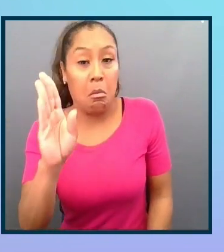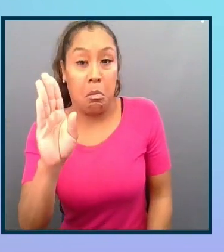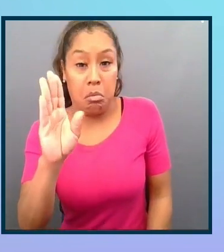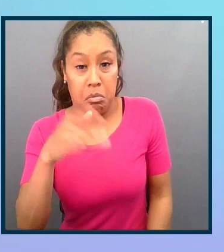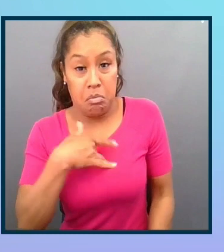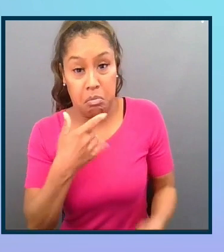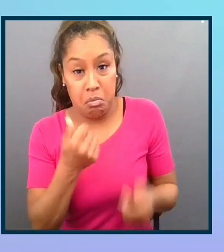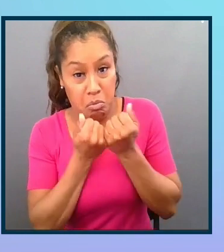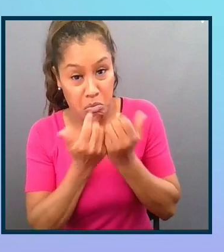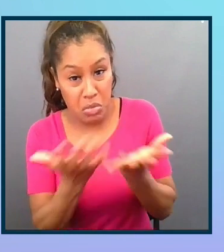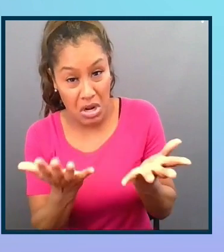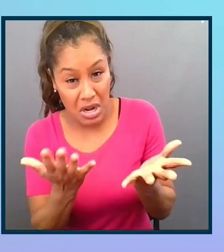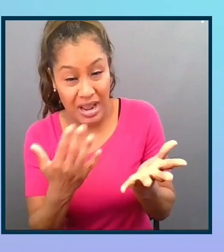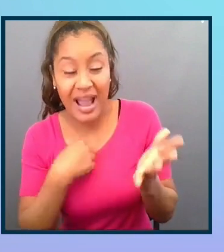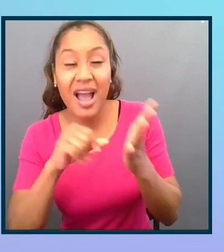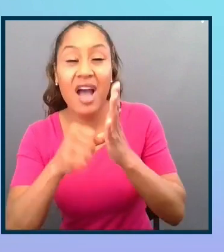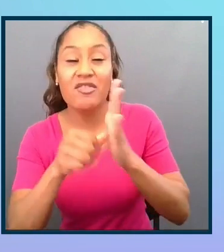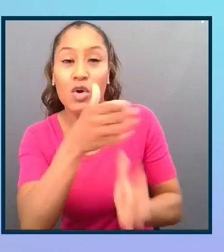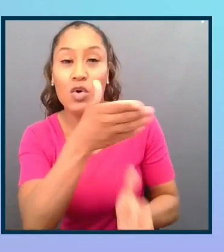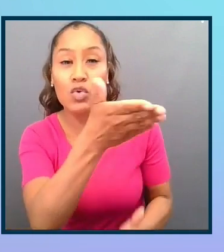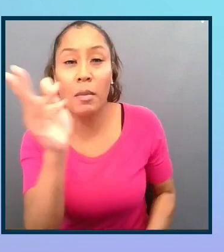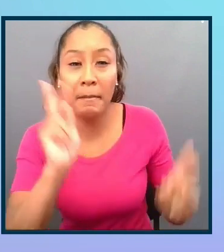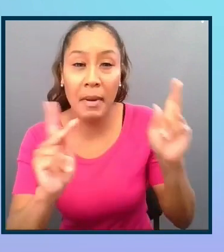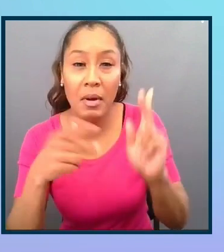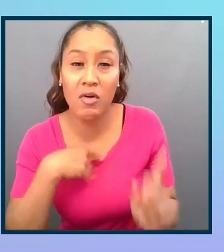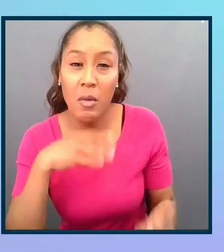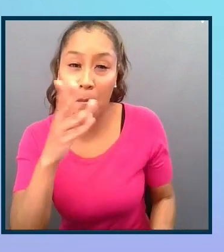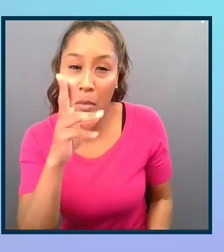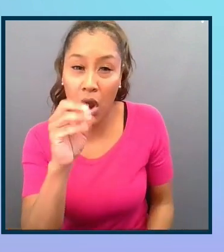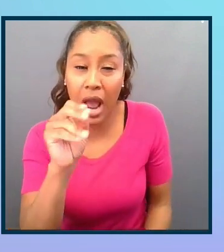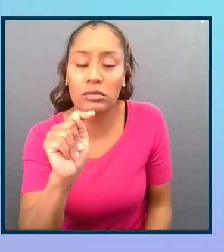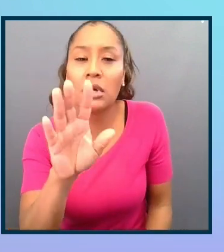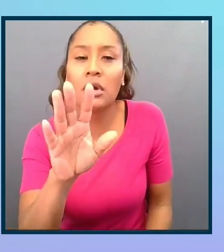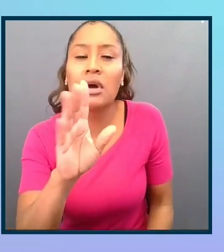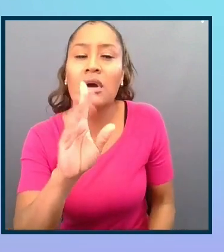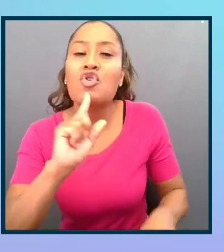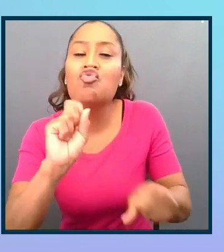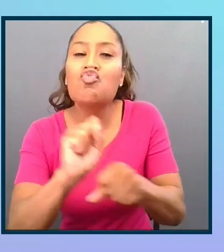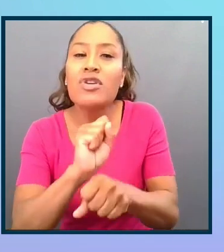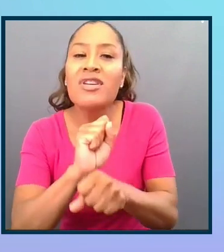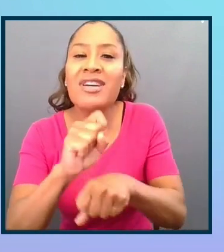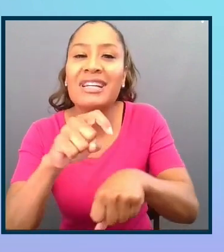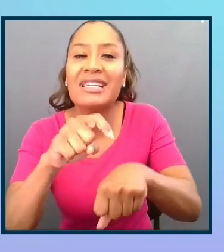I really emphasize to folks to take real time off. Step away.